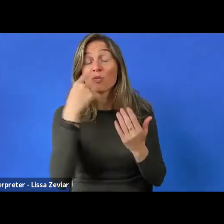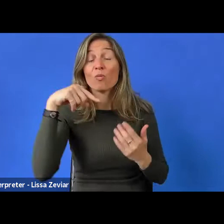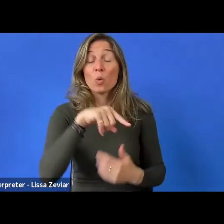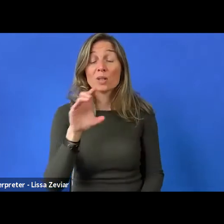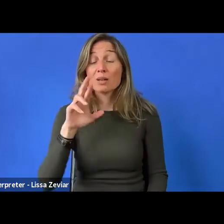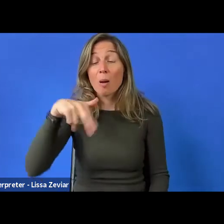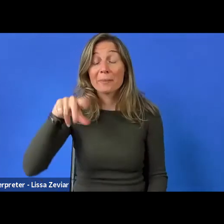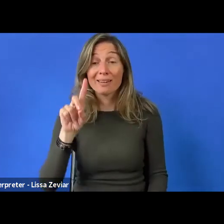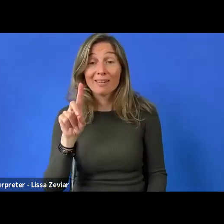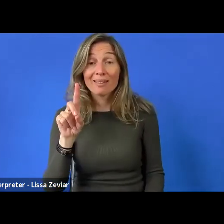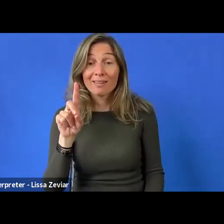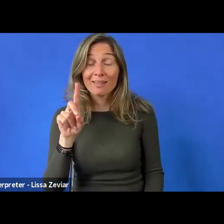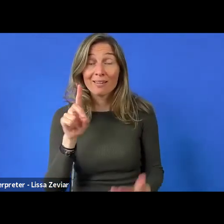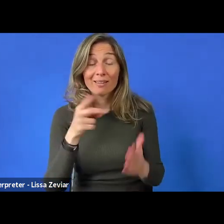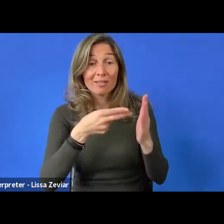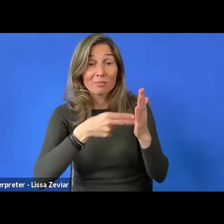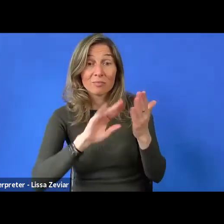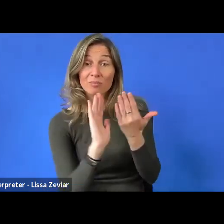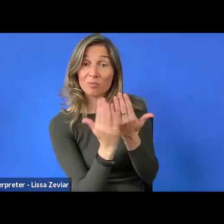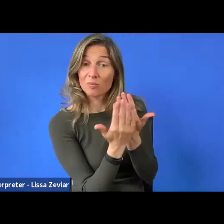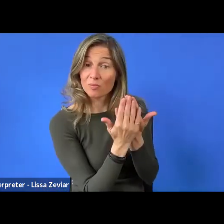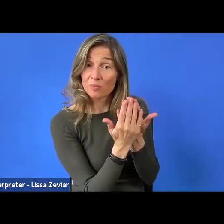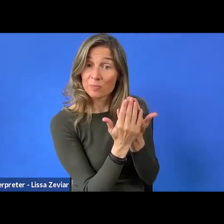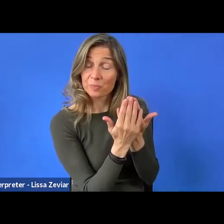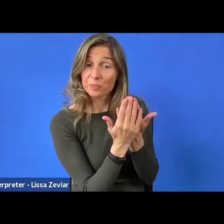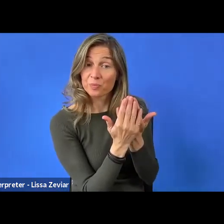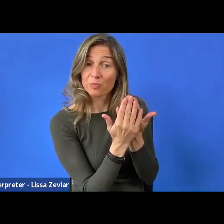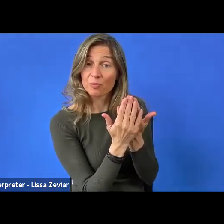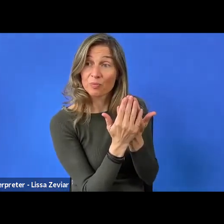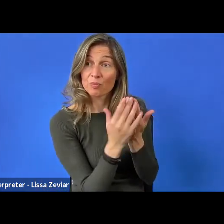that have ratified them, the possibility of inquiry